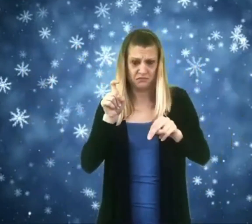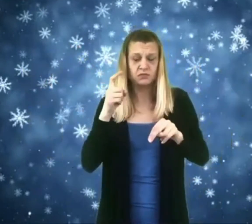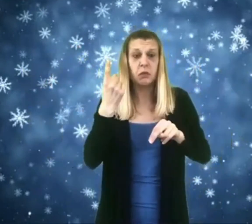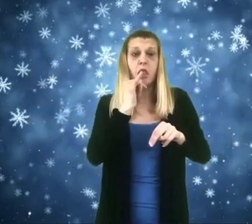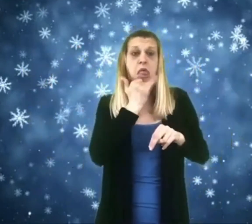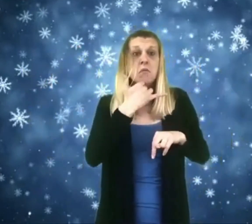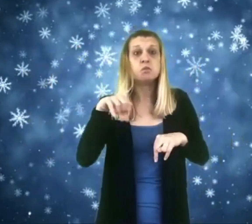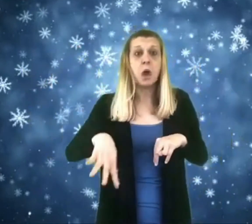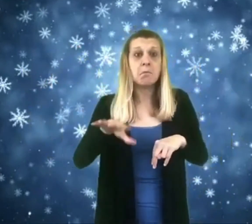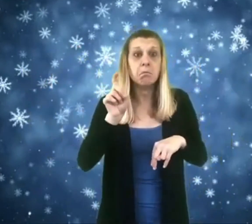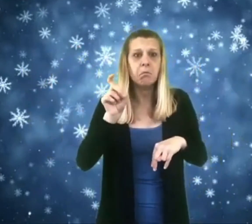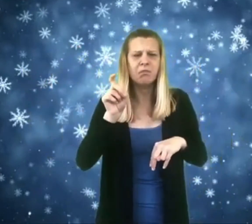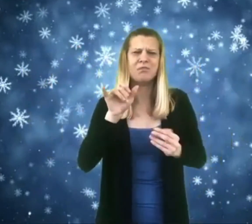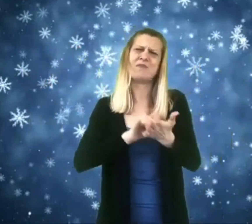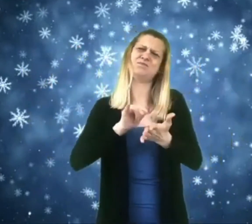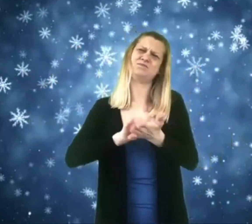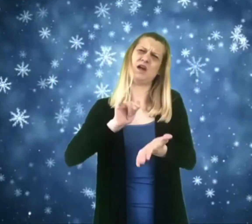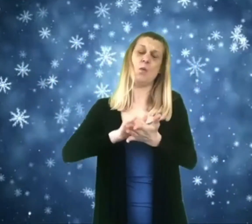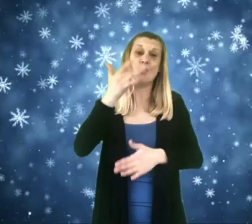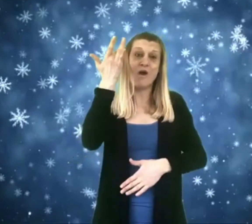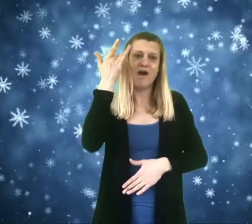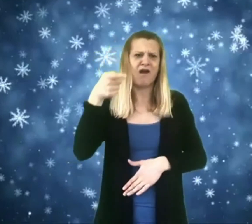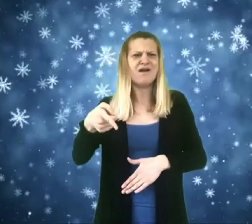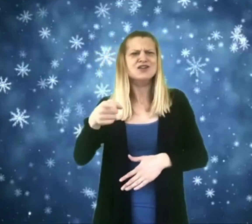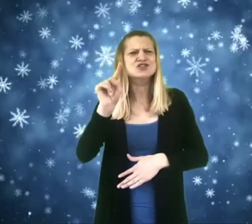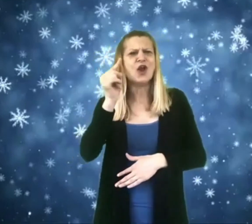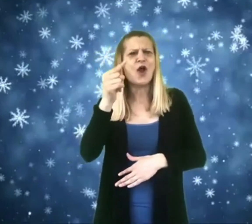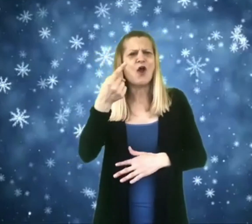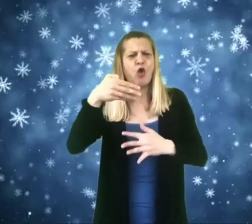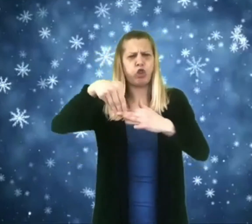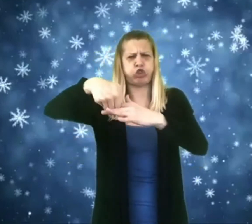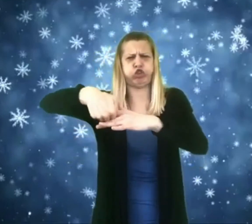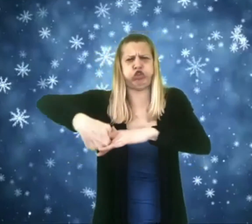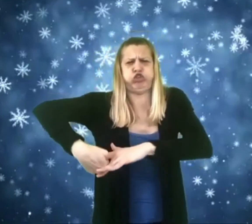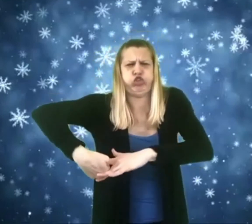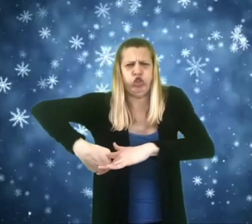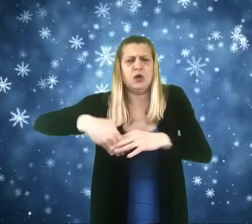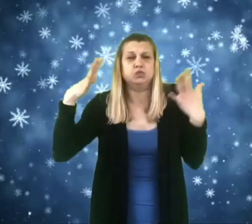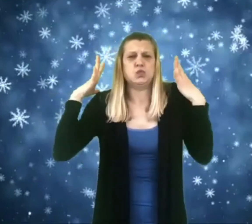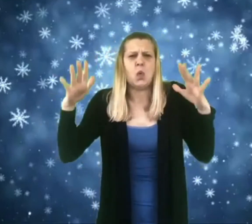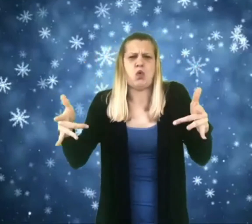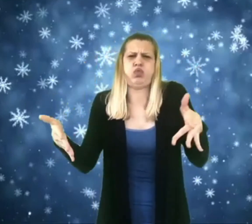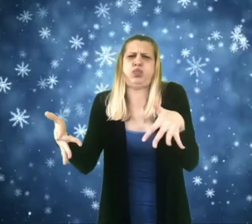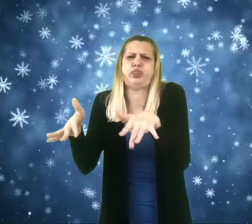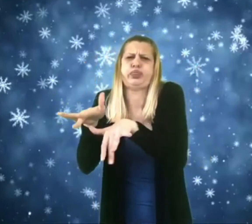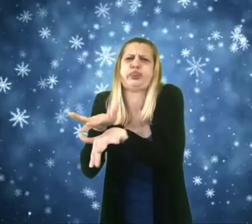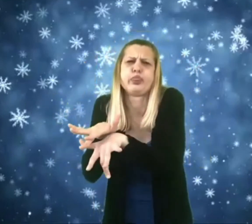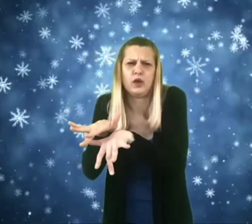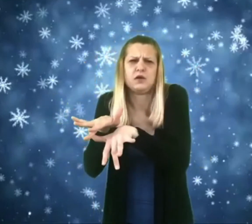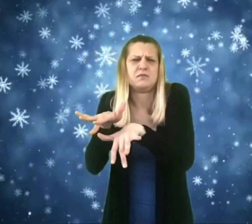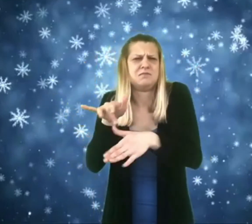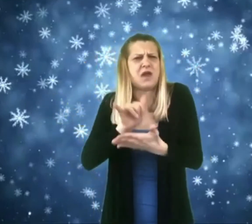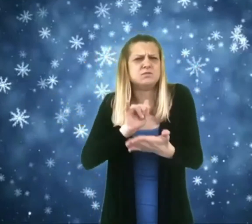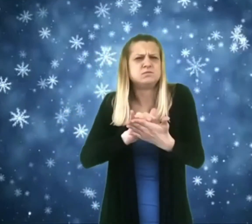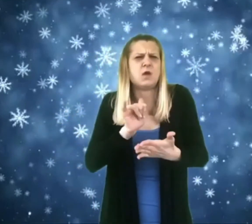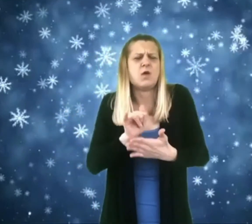Had somebody just dropped it? No — that was impossible because of the way part of it was buried.